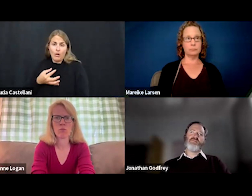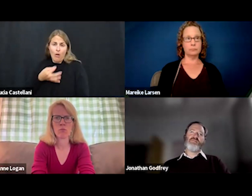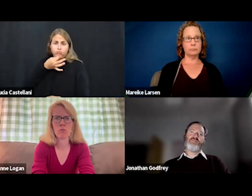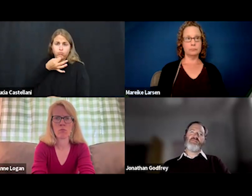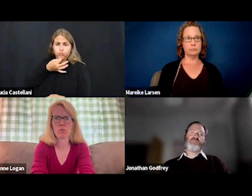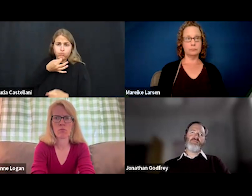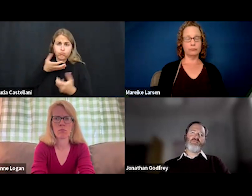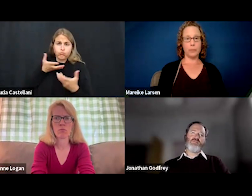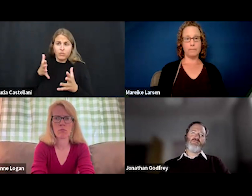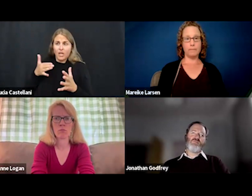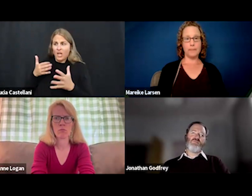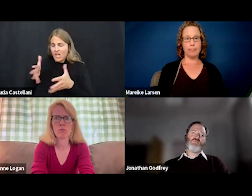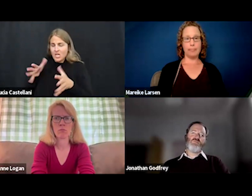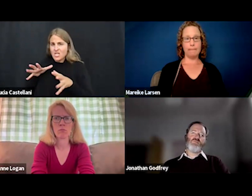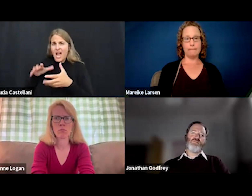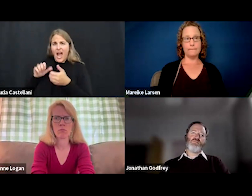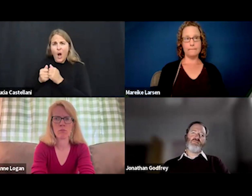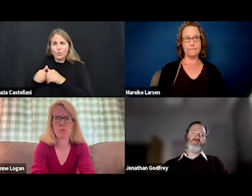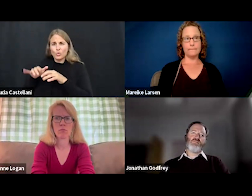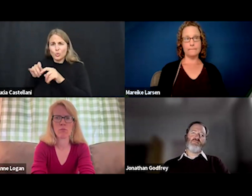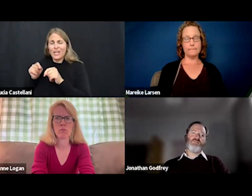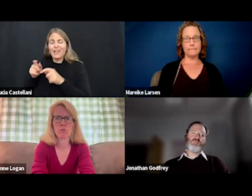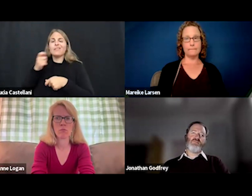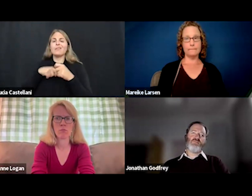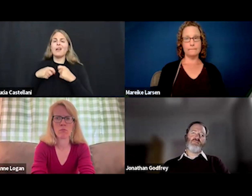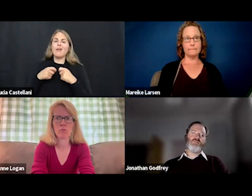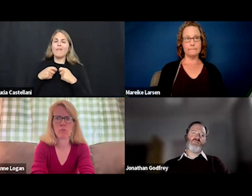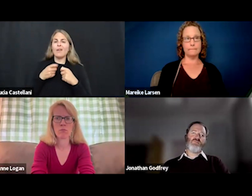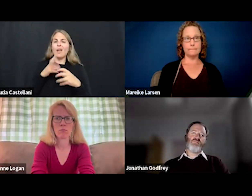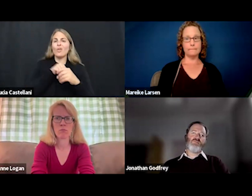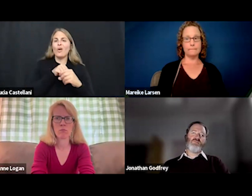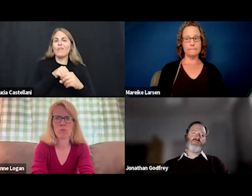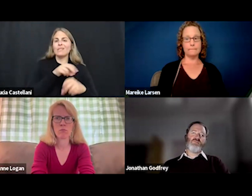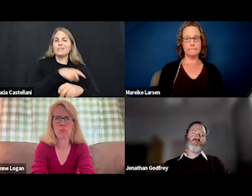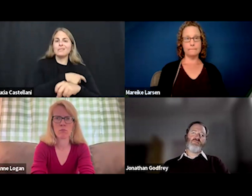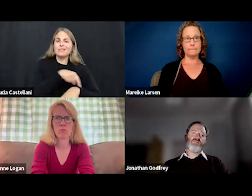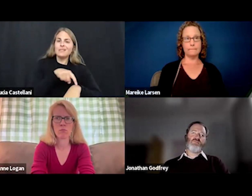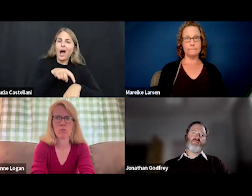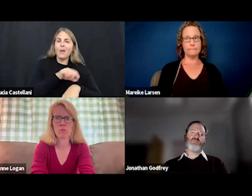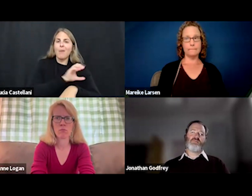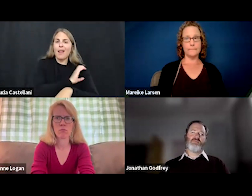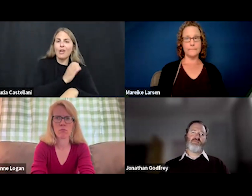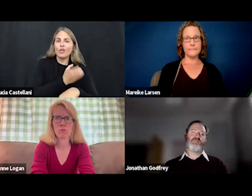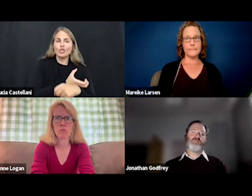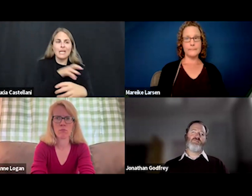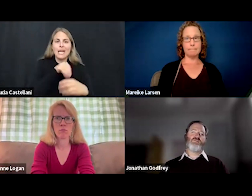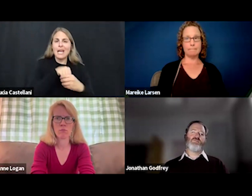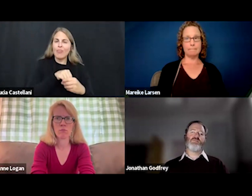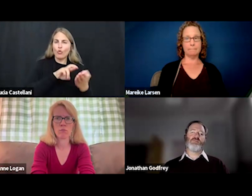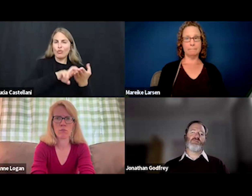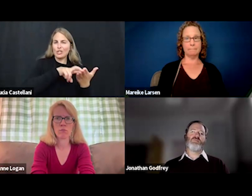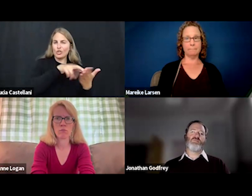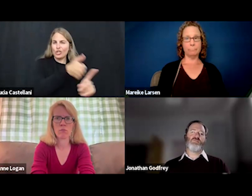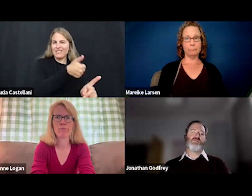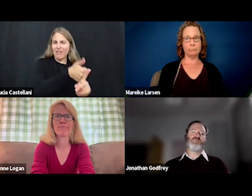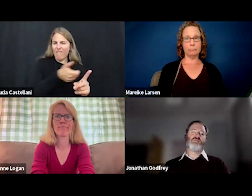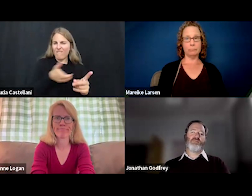to focusing time and energy on doing the actual task itself. And these accessibility issues sometimes